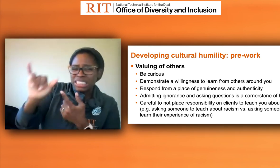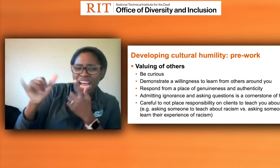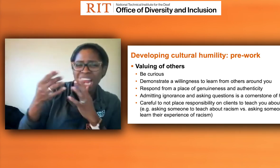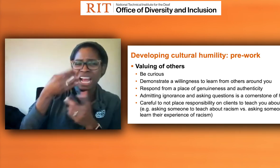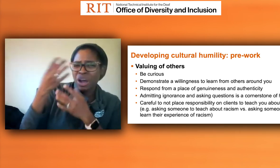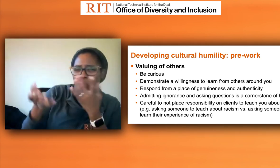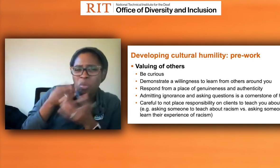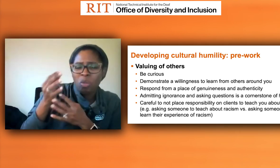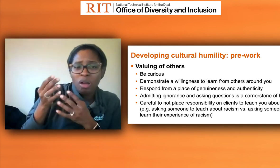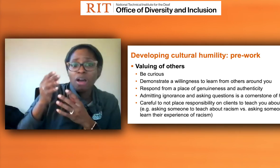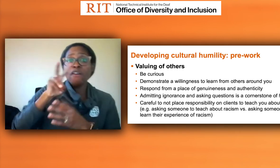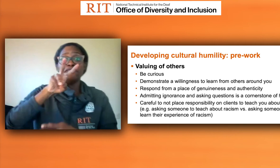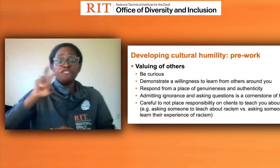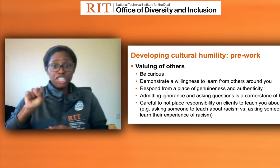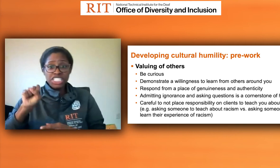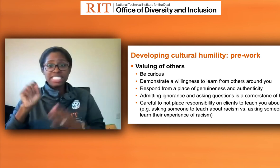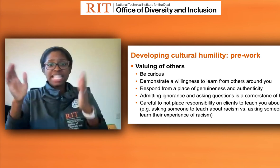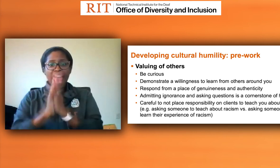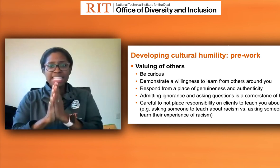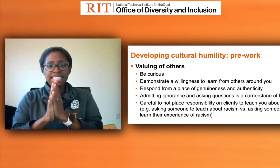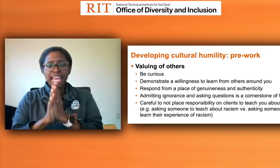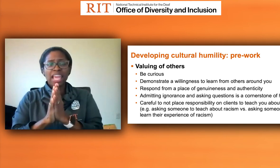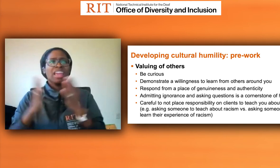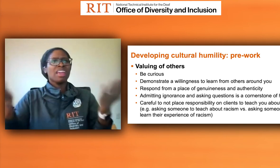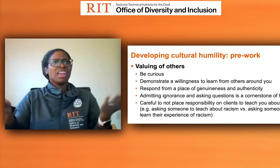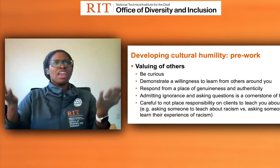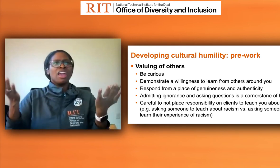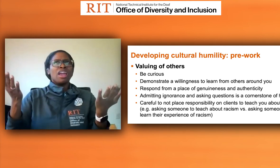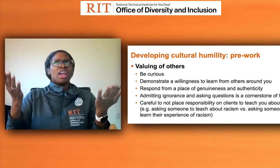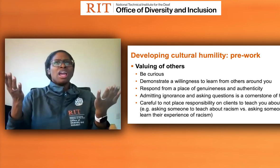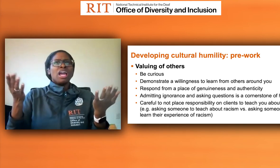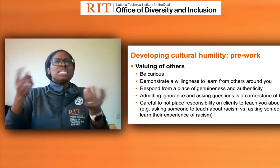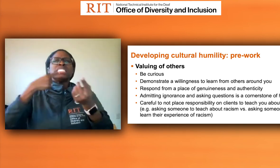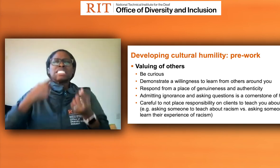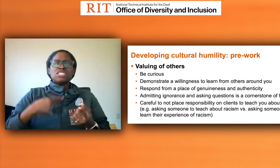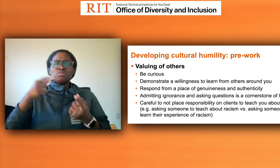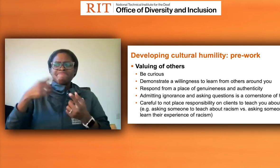I might avoid that, versus asking someone